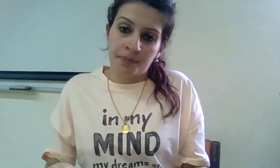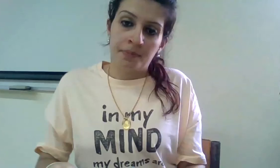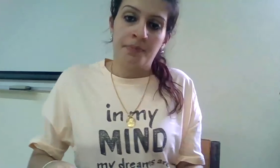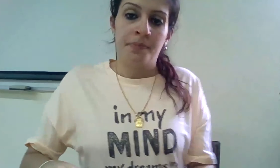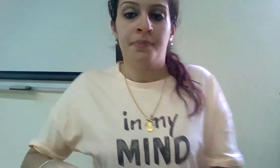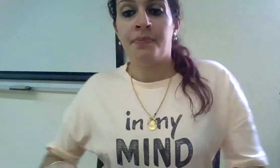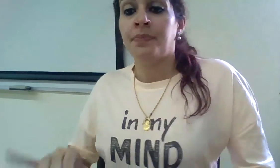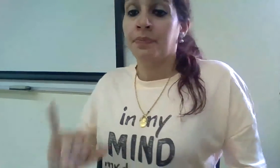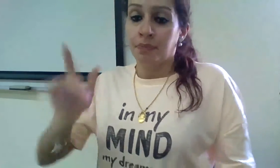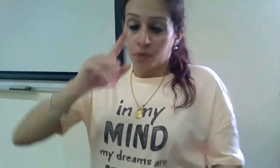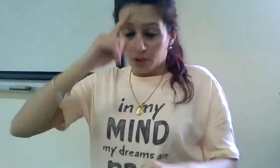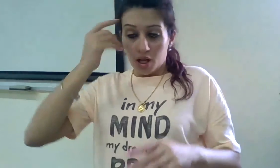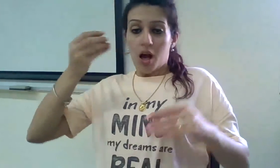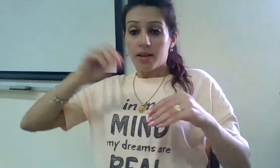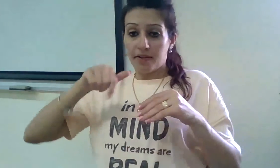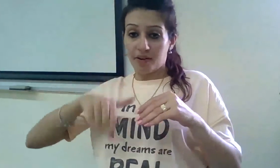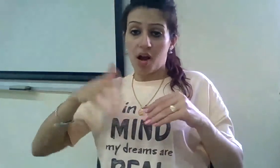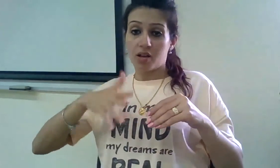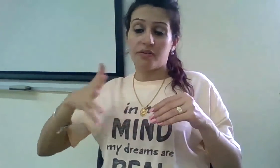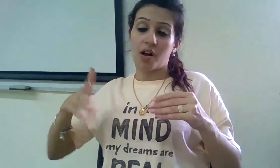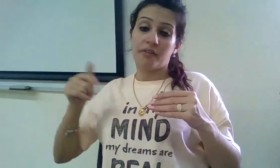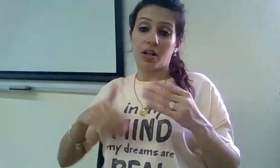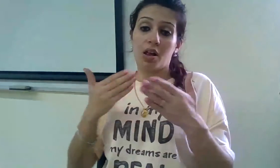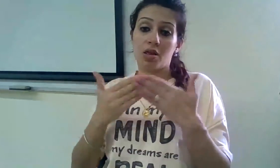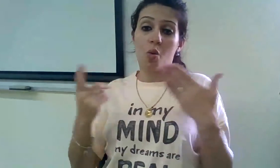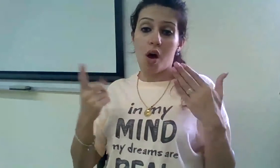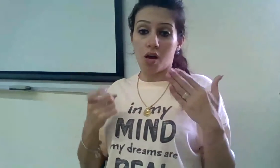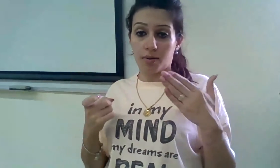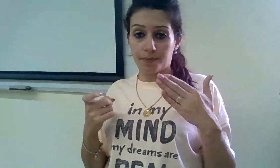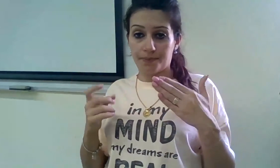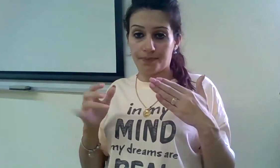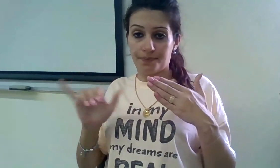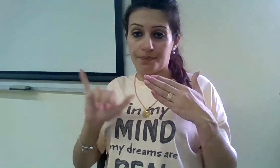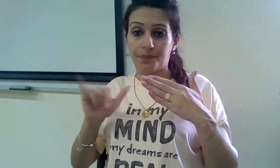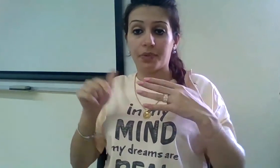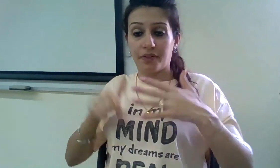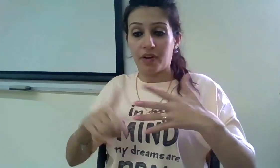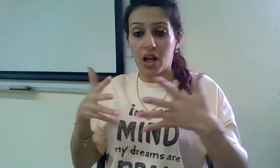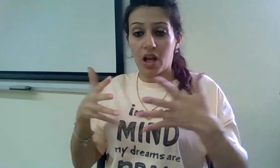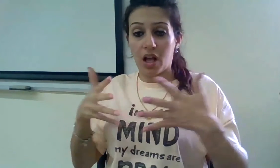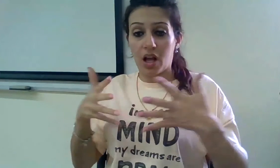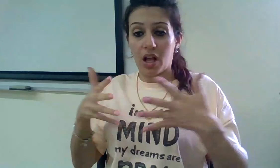that it's not resource heavy, you only need to learn a few tricks. And